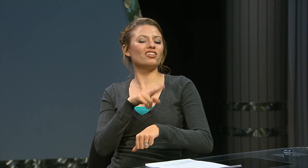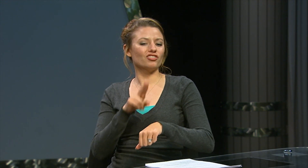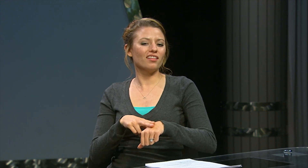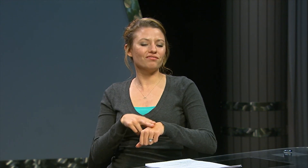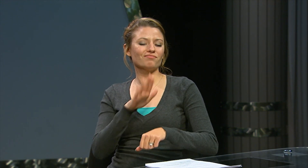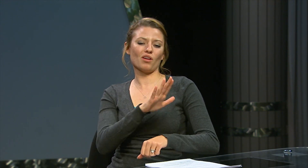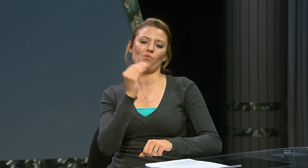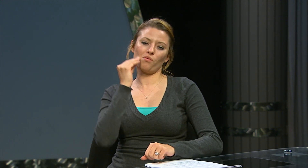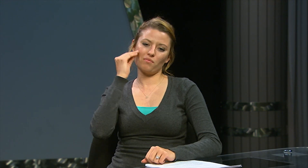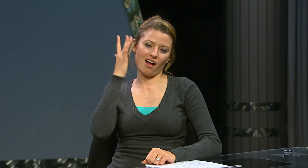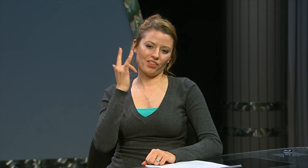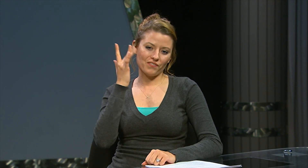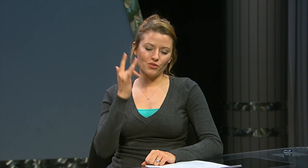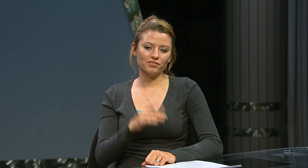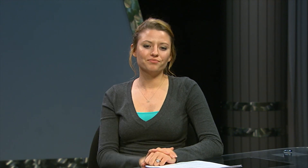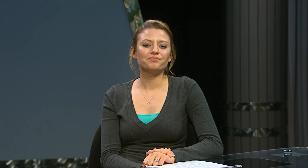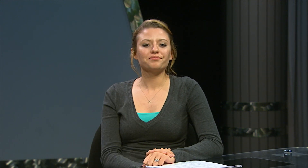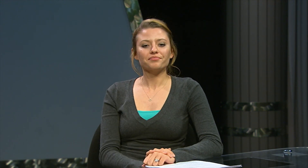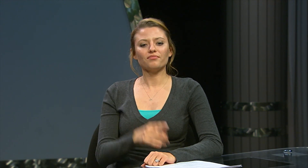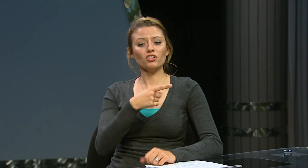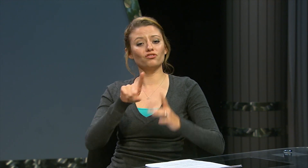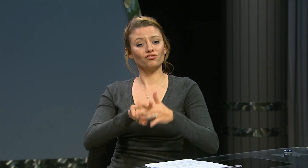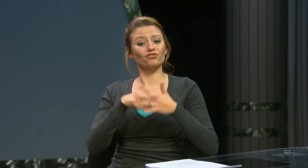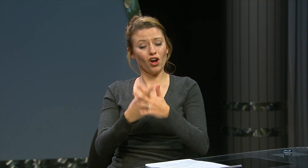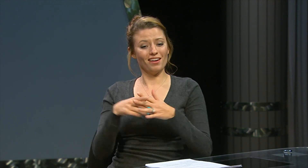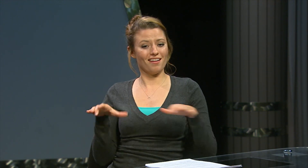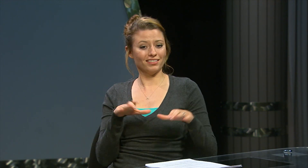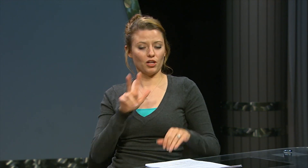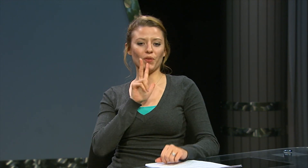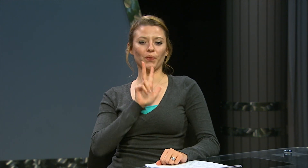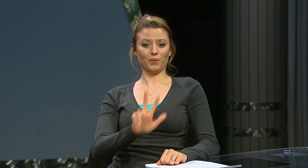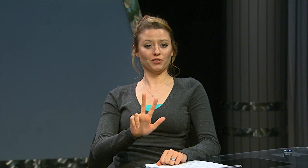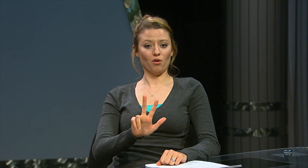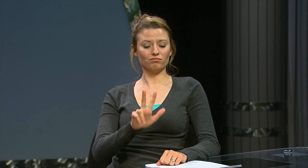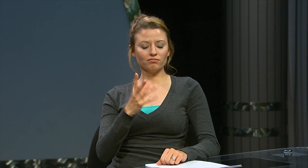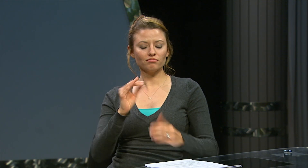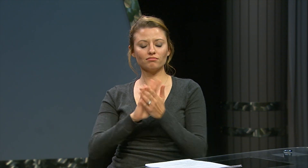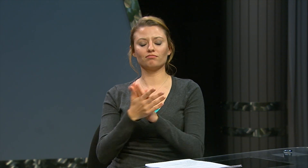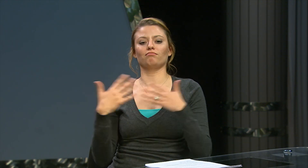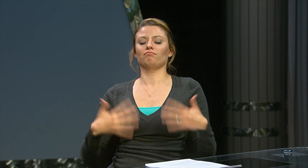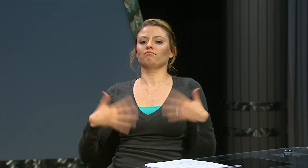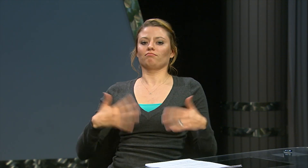CAUSES AT HER HOME IN CALIFORNIA. SHE BEGAN ACTING AT THREE-YEARS-OLD AND WOULD BECOME